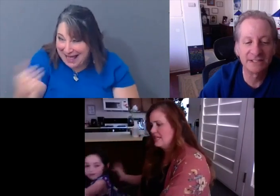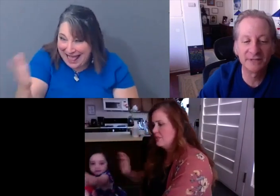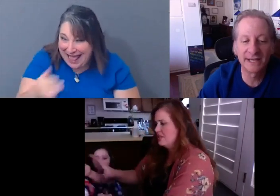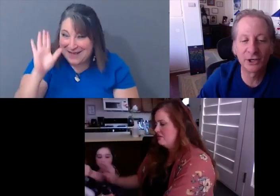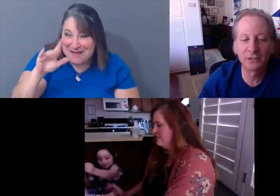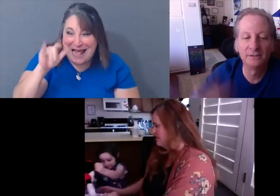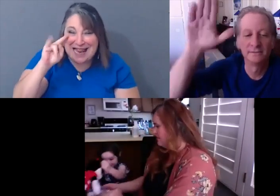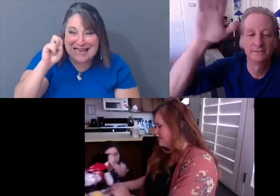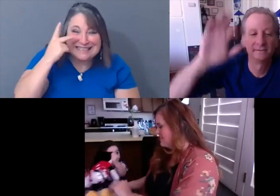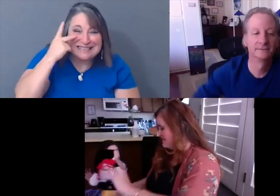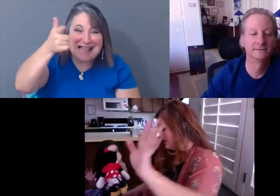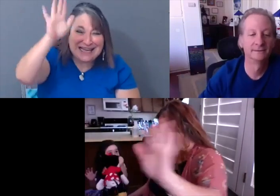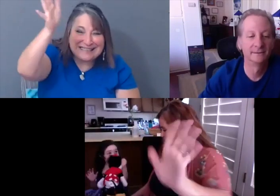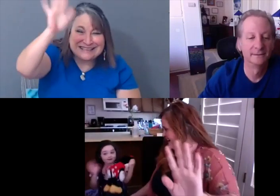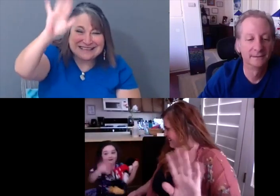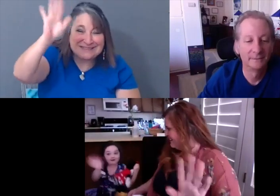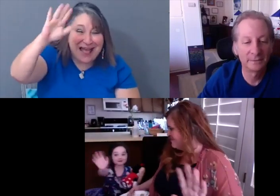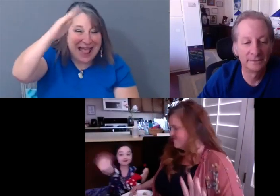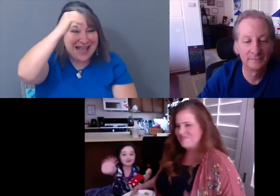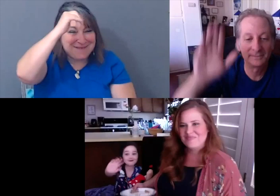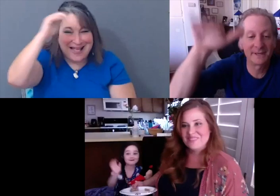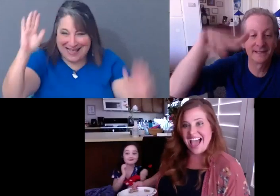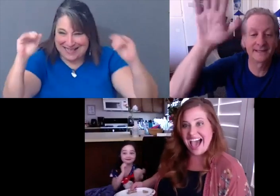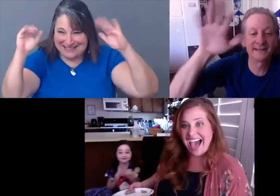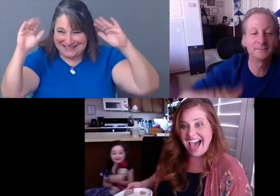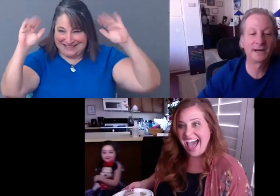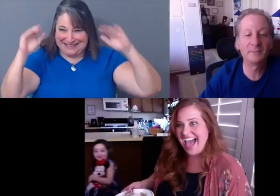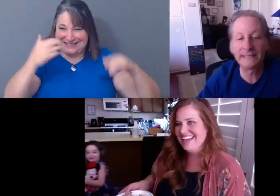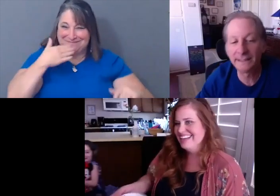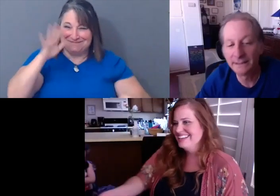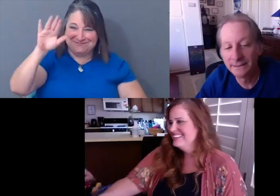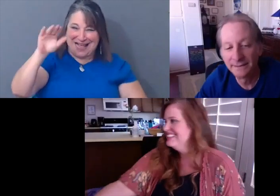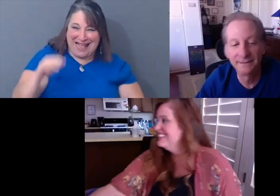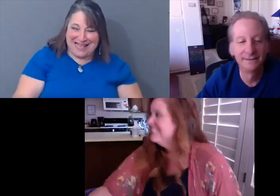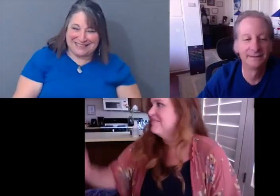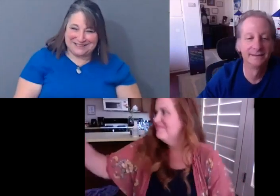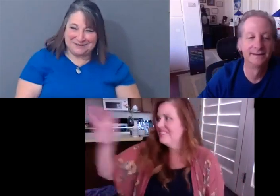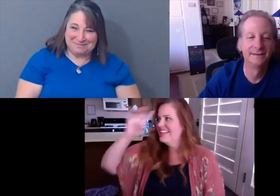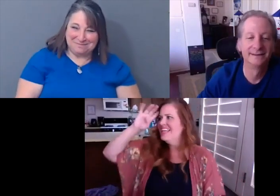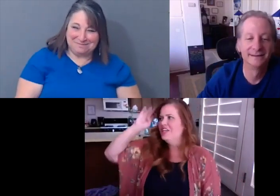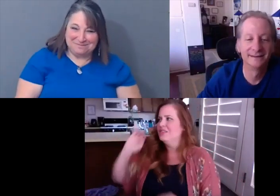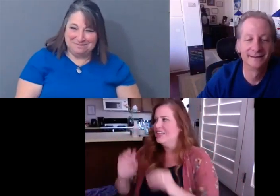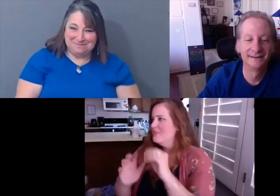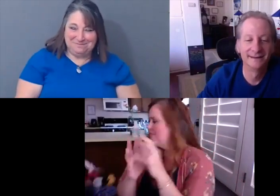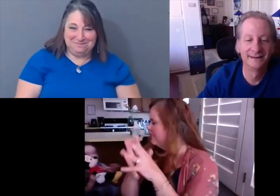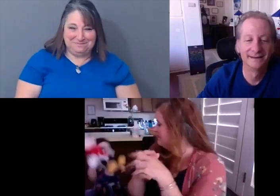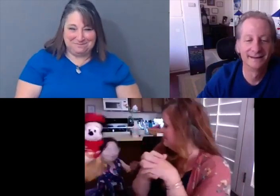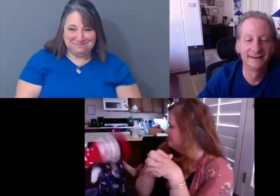See you later. Say goodbye. Bye Uncle David. Bye Layni. Bye Minnie. Ah thank you, you're the best.